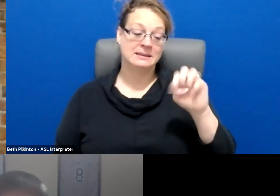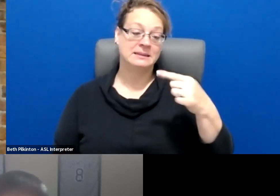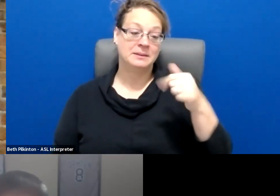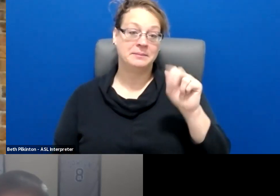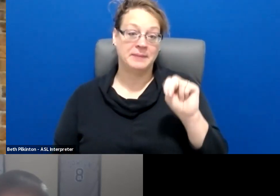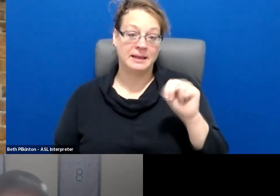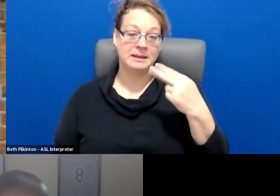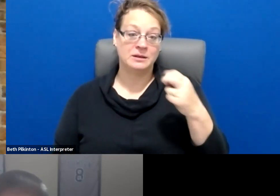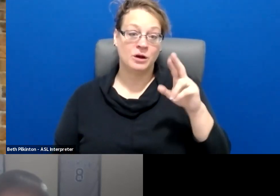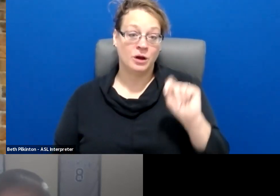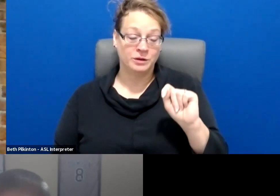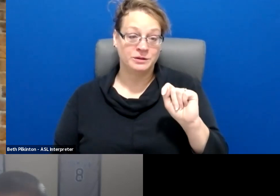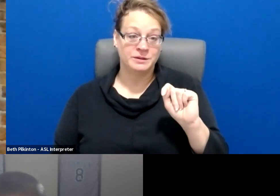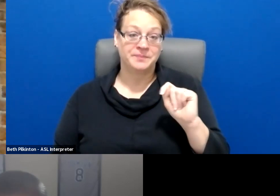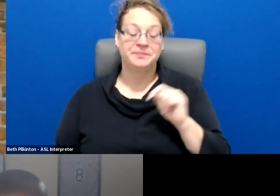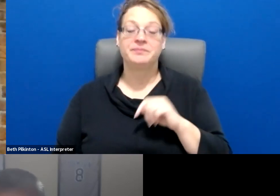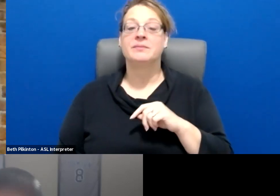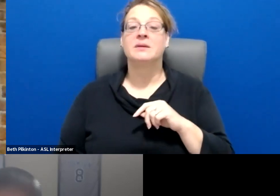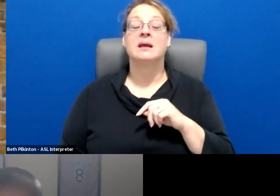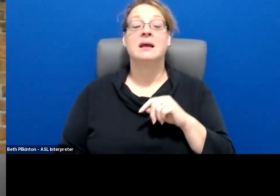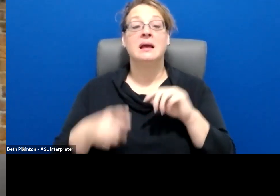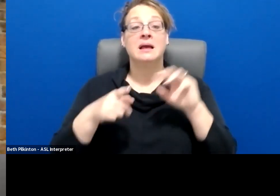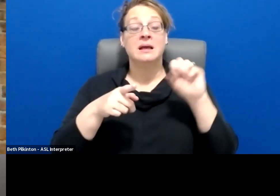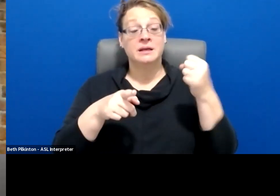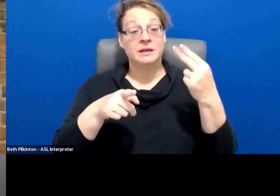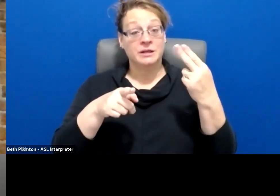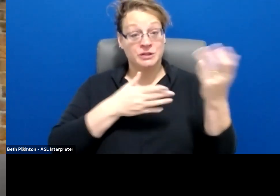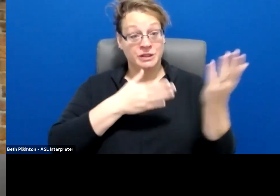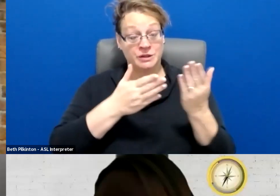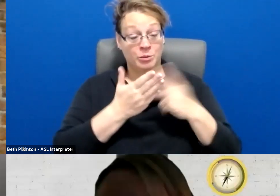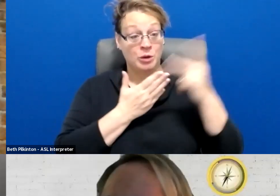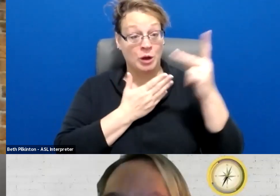As a U.S. Air Force veteran, an individual with a disability who also has family members with disabilities, David has a passion for providing employment opportunities for those communities.